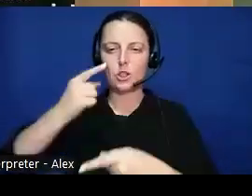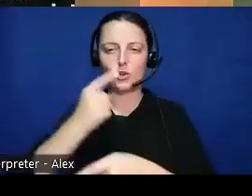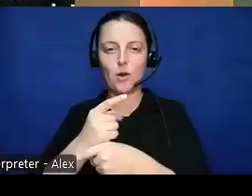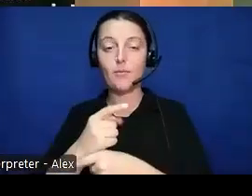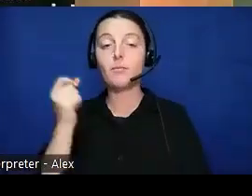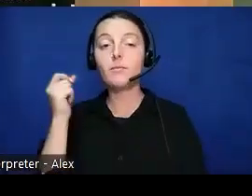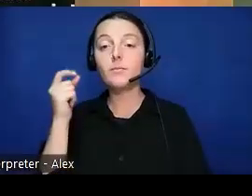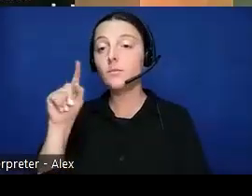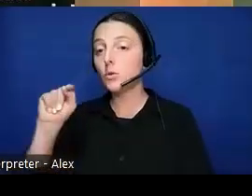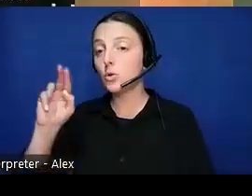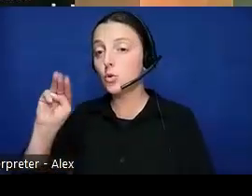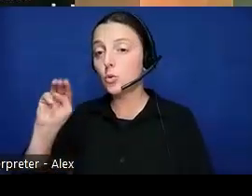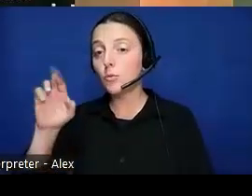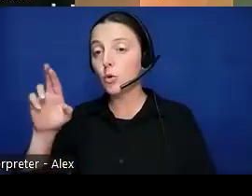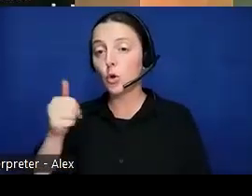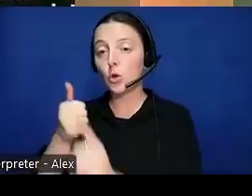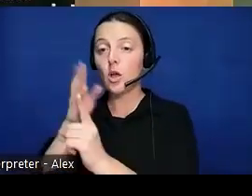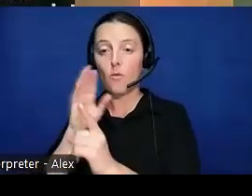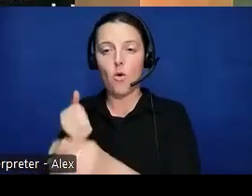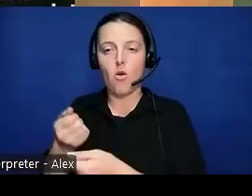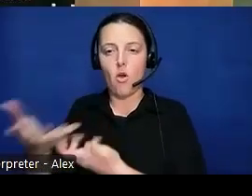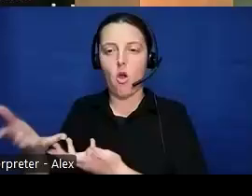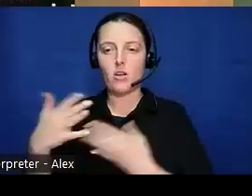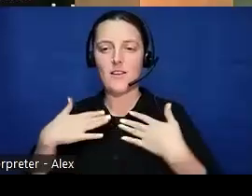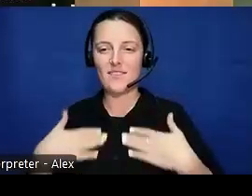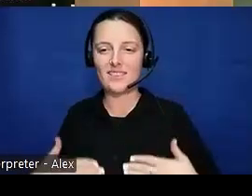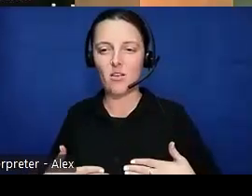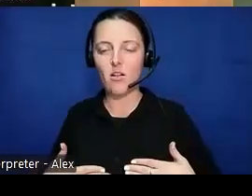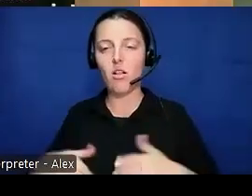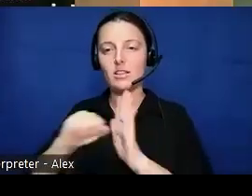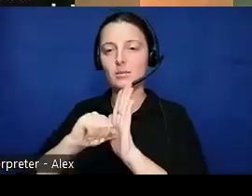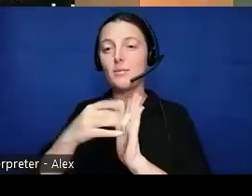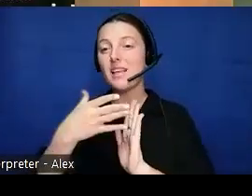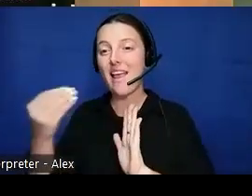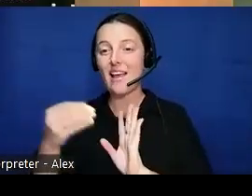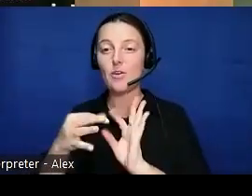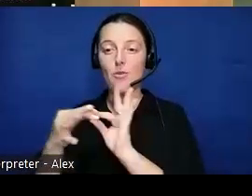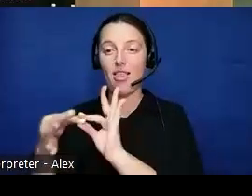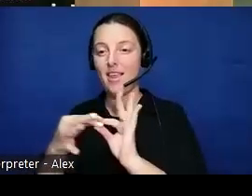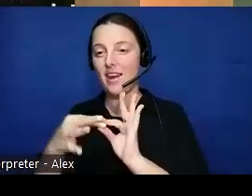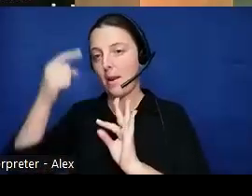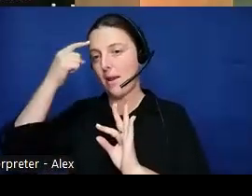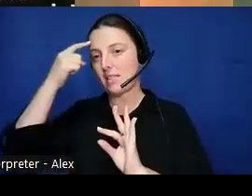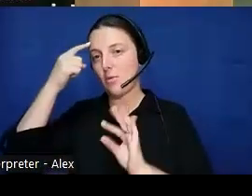physical symptoms and related mental phenomenon and there are just many different ways in which